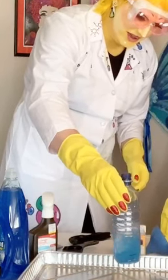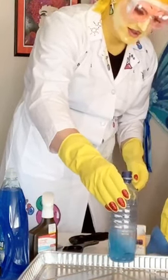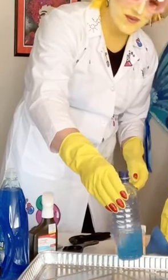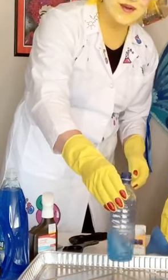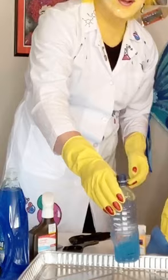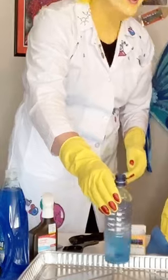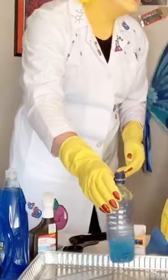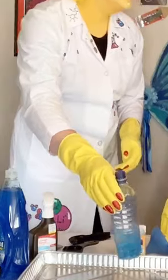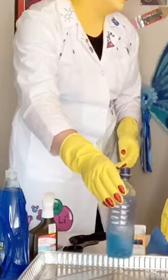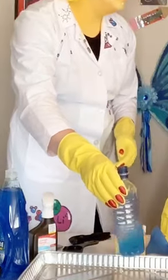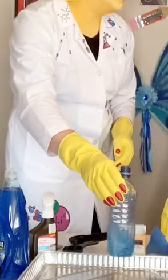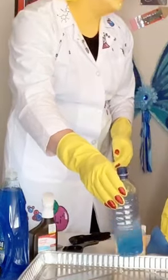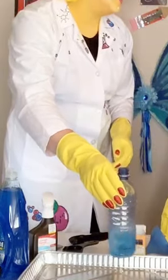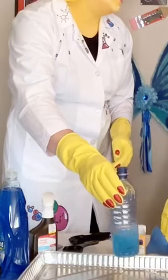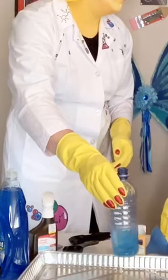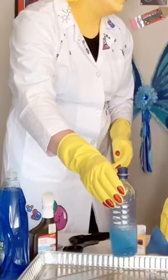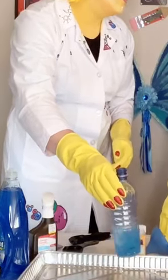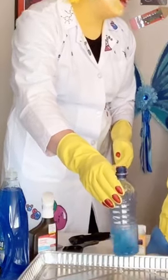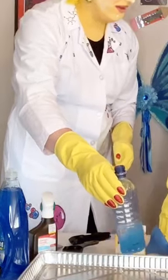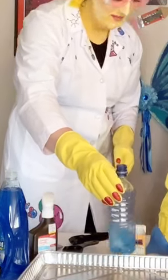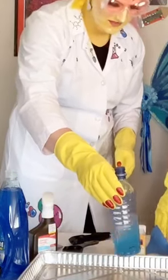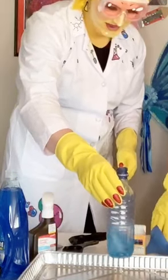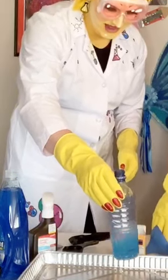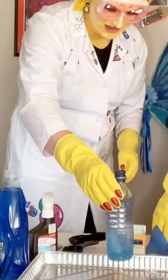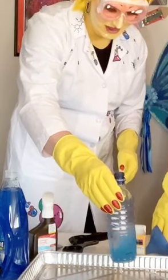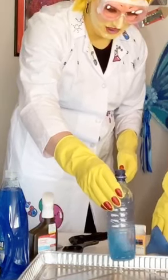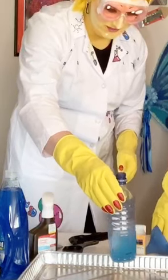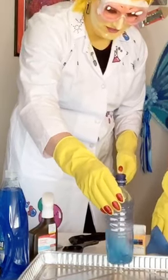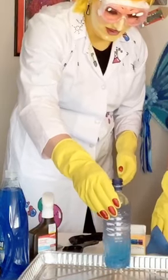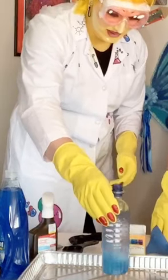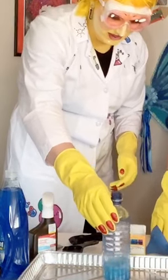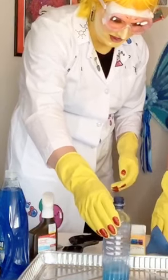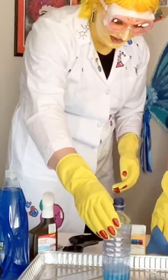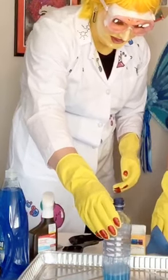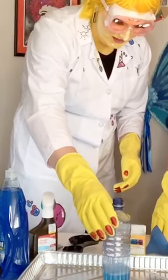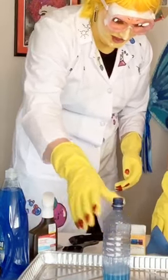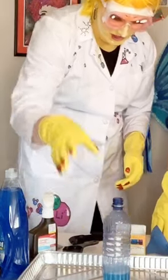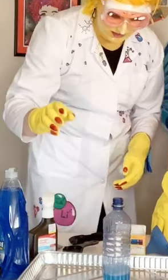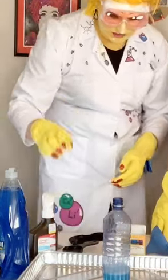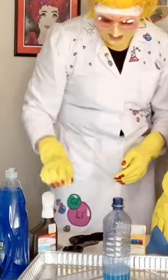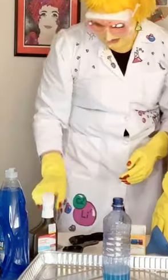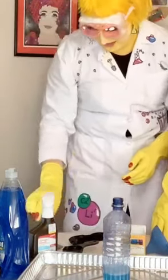bunch of soap at the bottom of the bottle. BARB: Yeah. CALI: As you know. Okay, so there we go. Oh, you see it's making